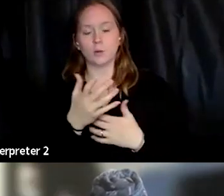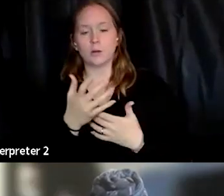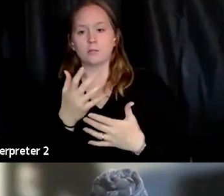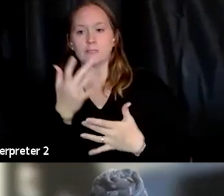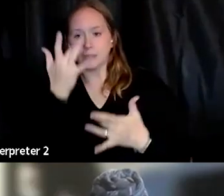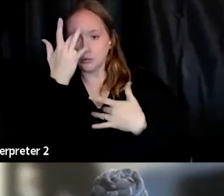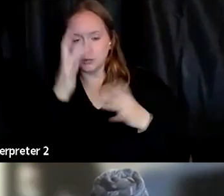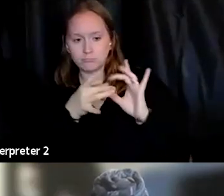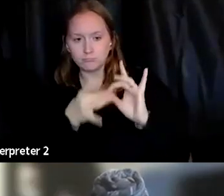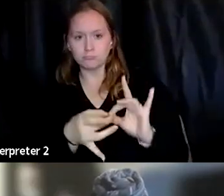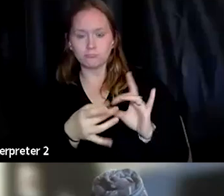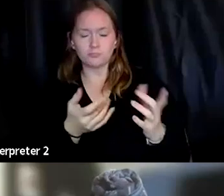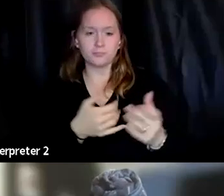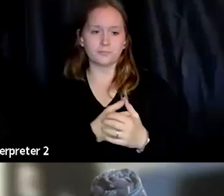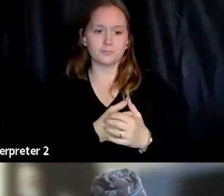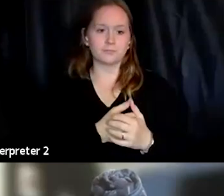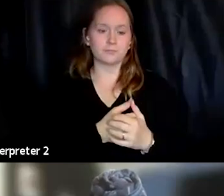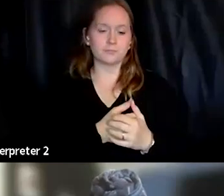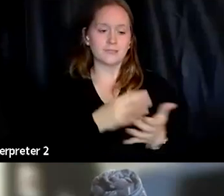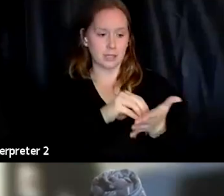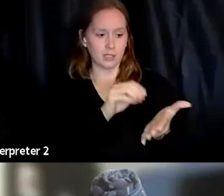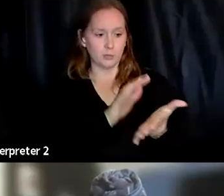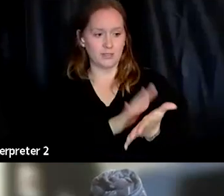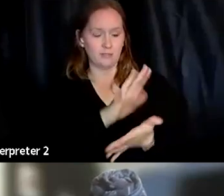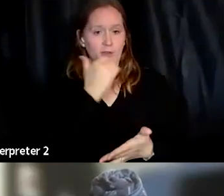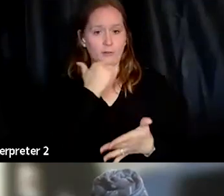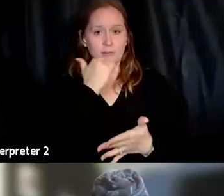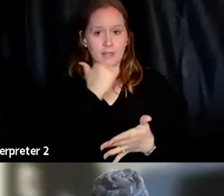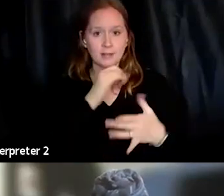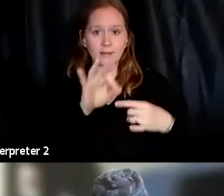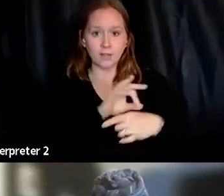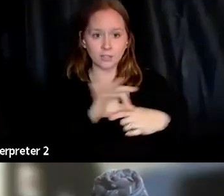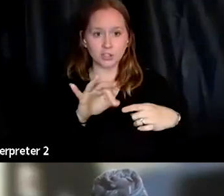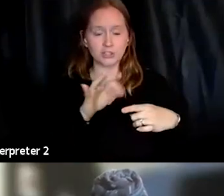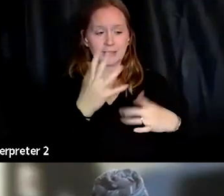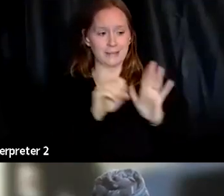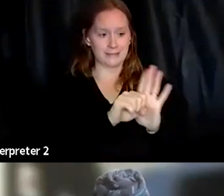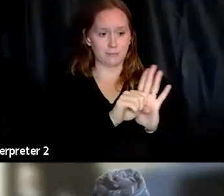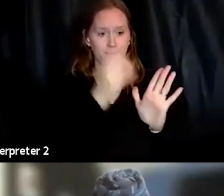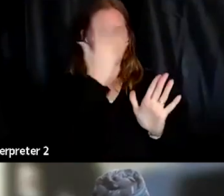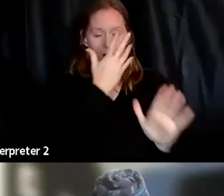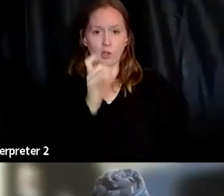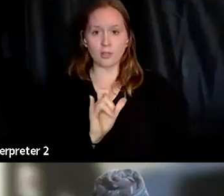of what their life and functioning looks like, what their symptoms look like. So there is that context